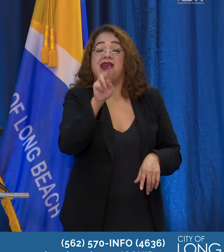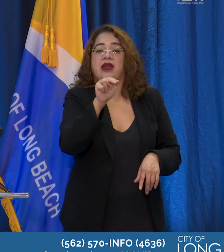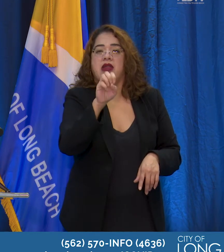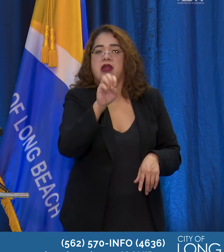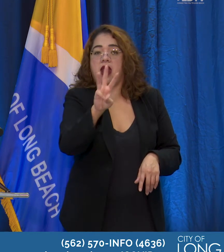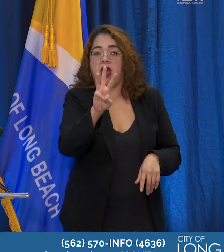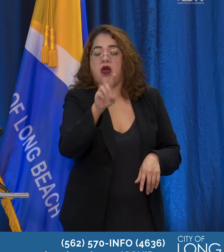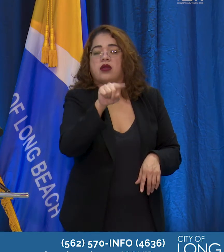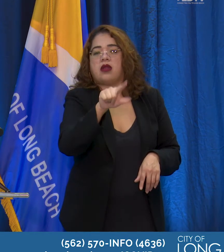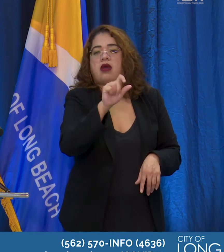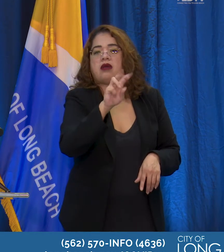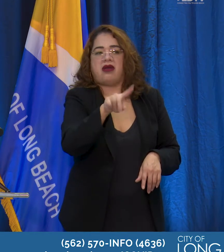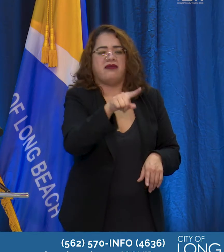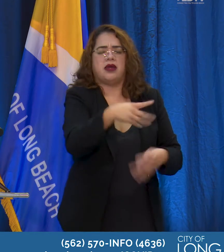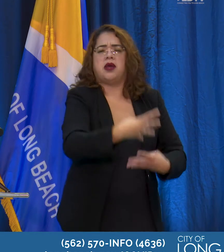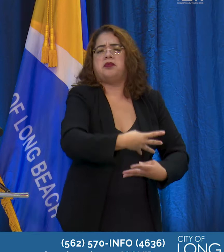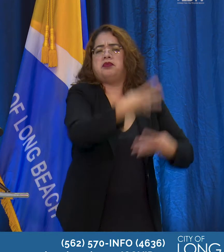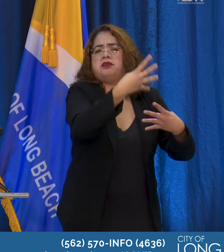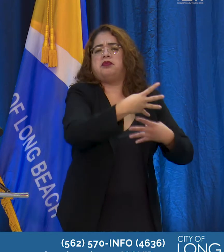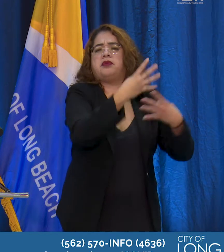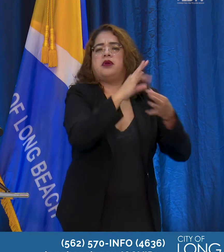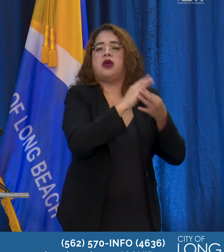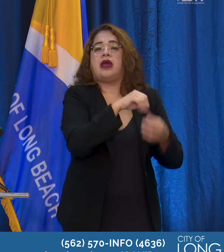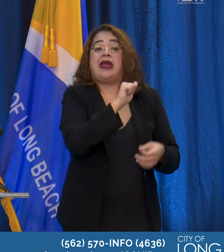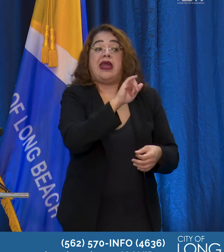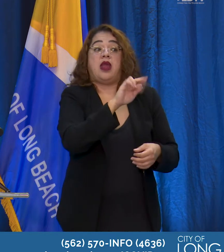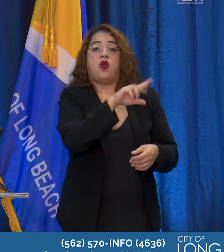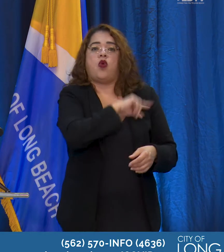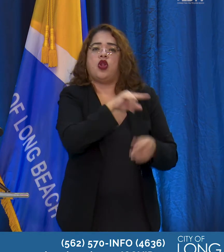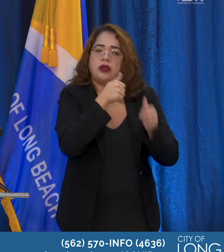a-i-r-n-o-w.gov. At this time our air quality index is